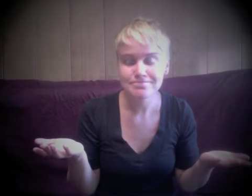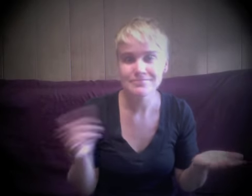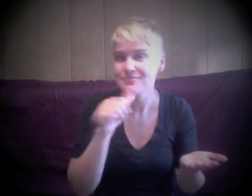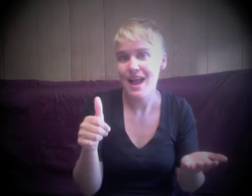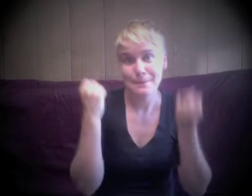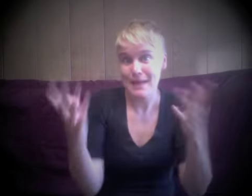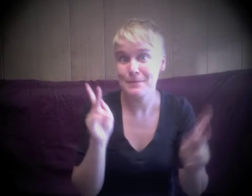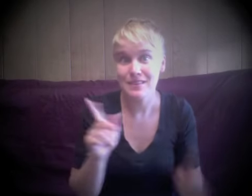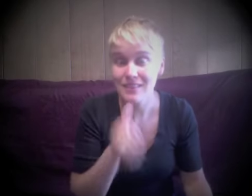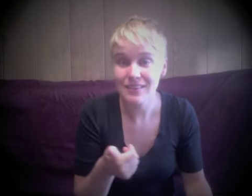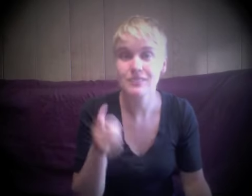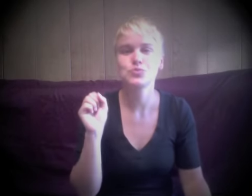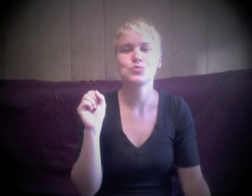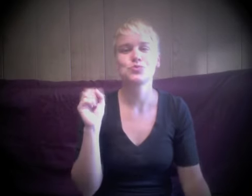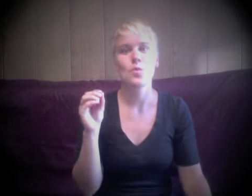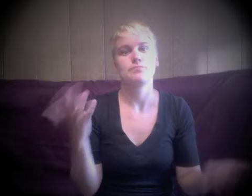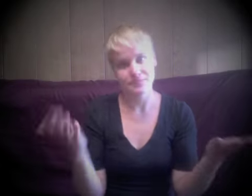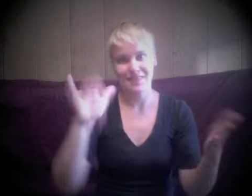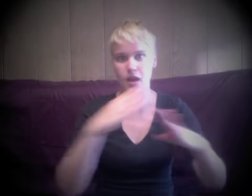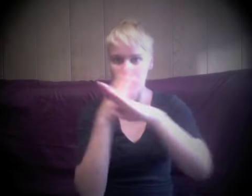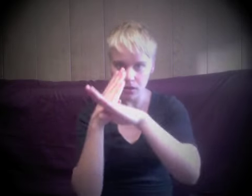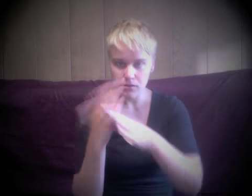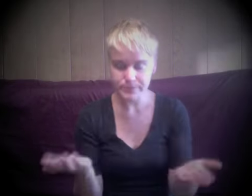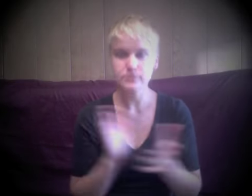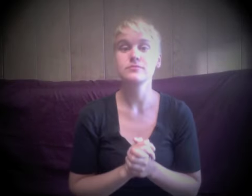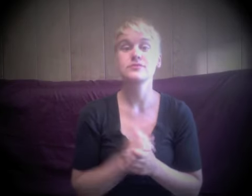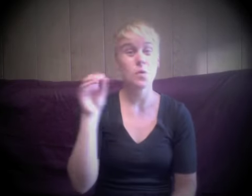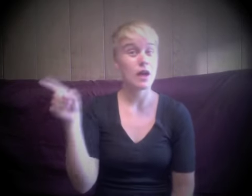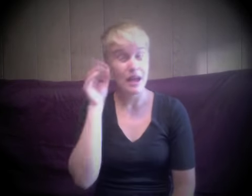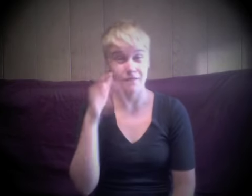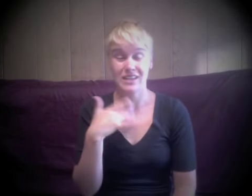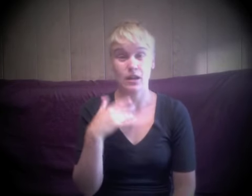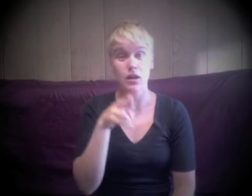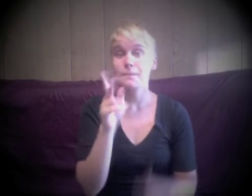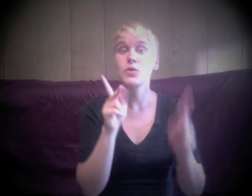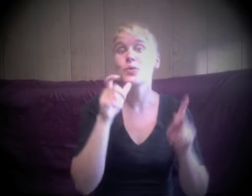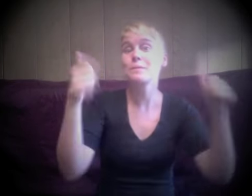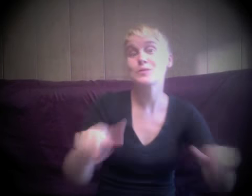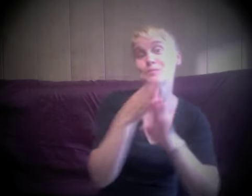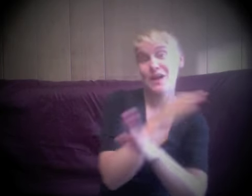Why are they doubly shamed, on top of having fat bodies, for having barriers to health?